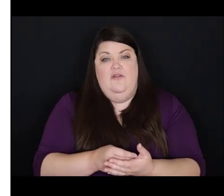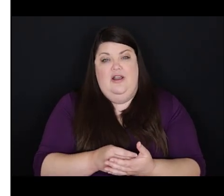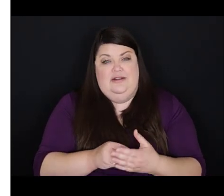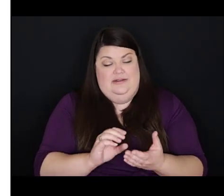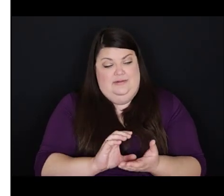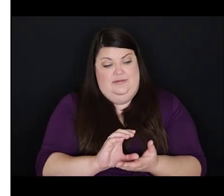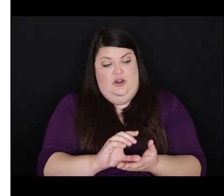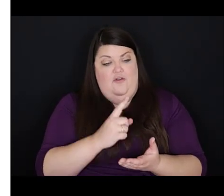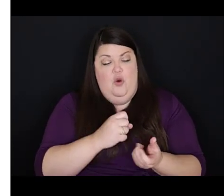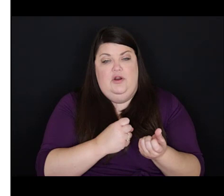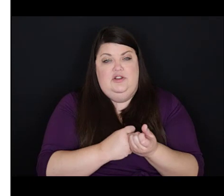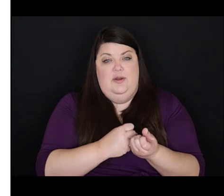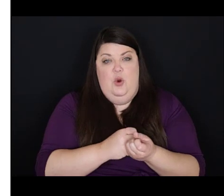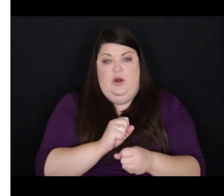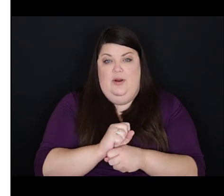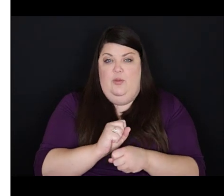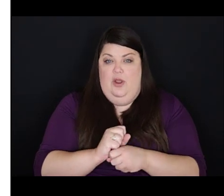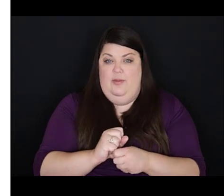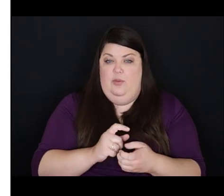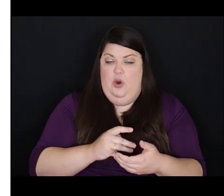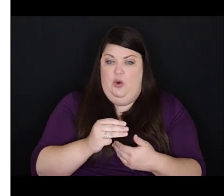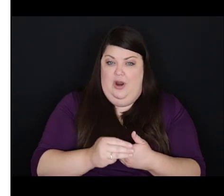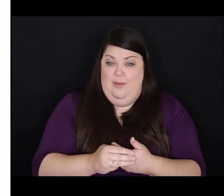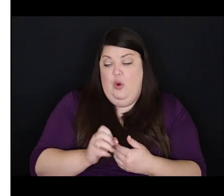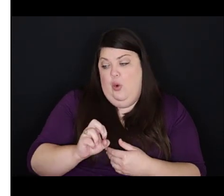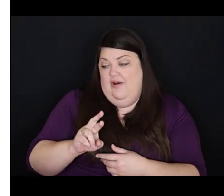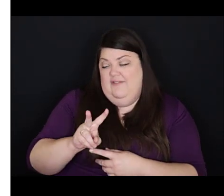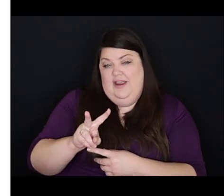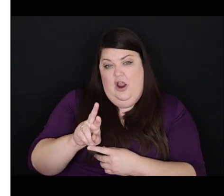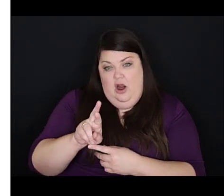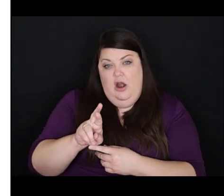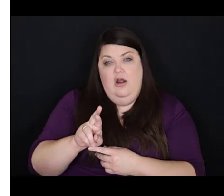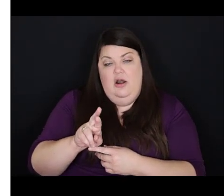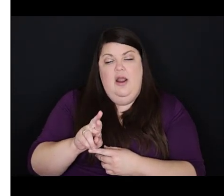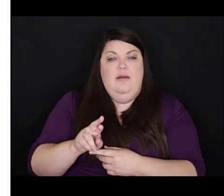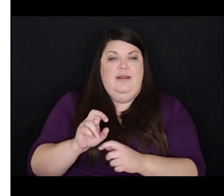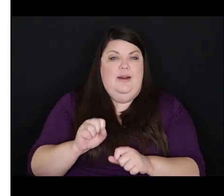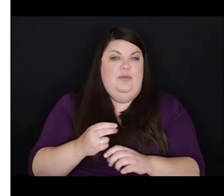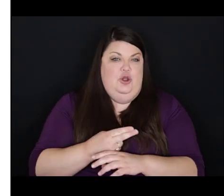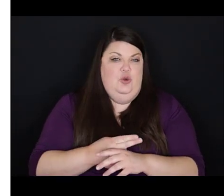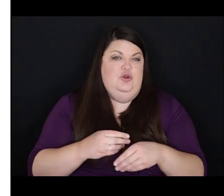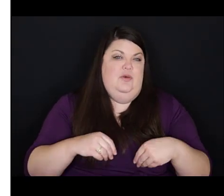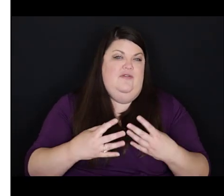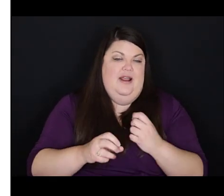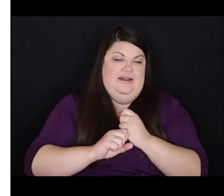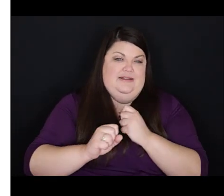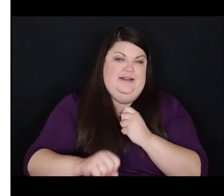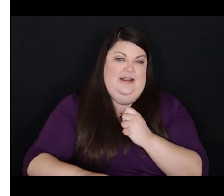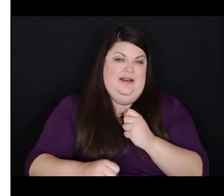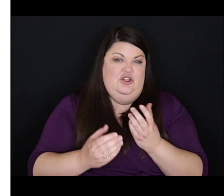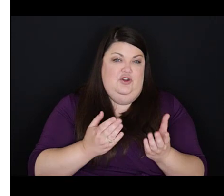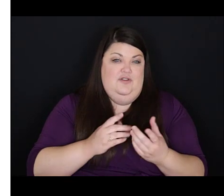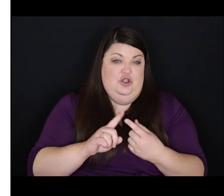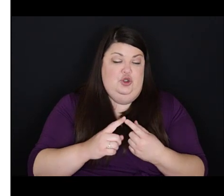program, or the VR program, may be used to provide extended services to youth with the